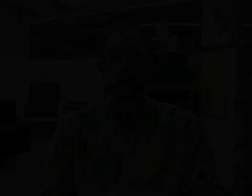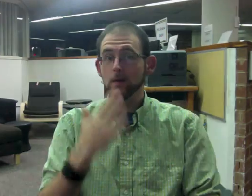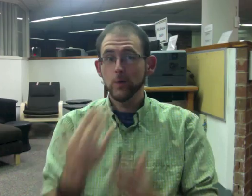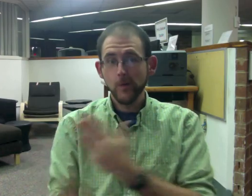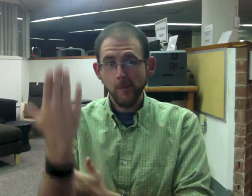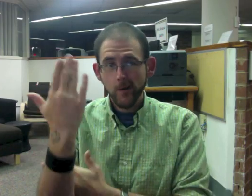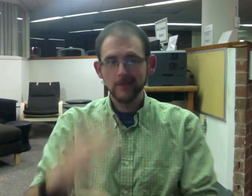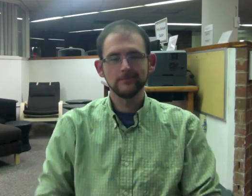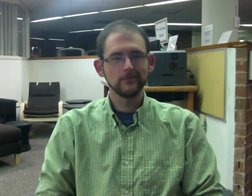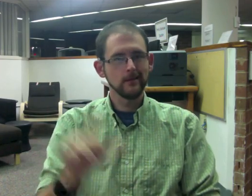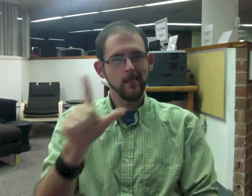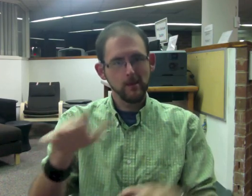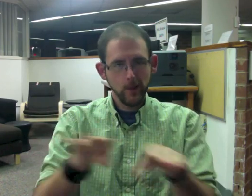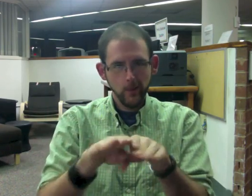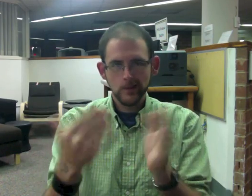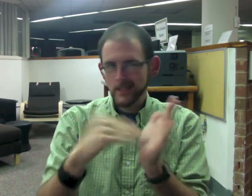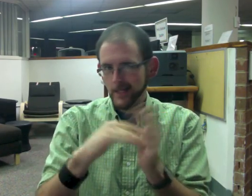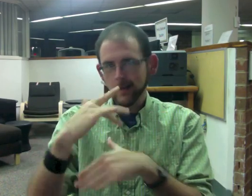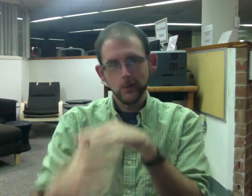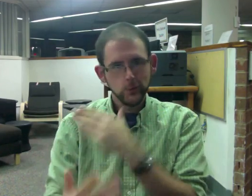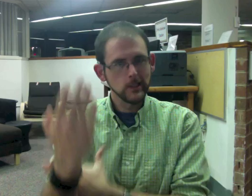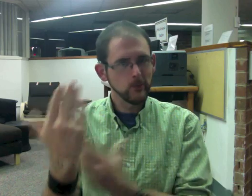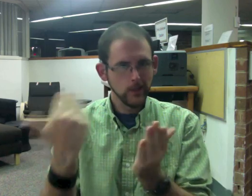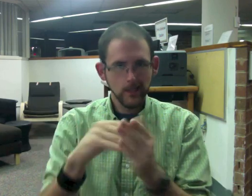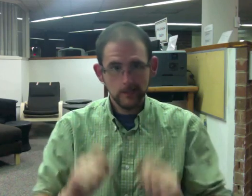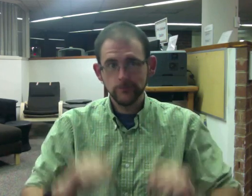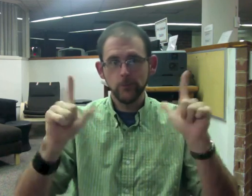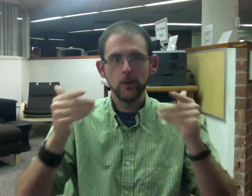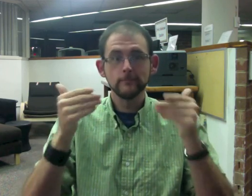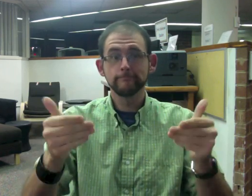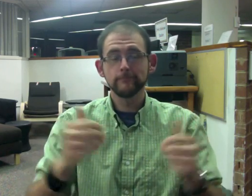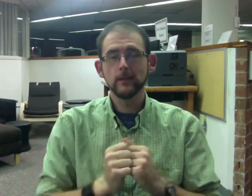Good morning! It's another early morning before we open, so let's get moving.